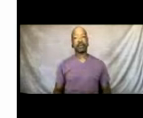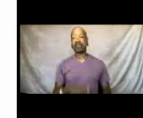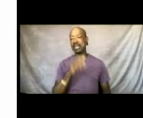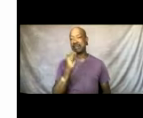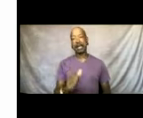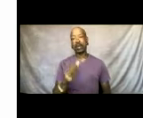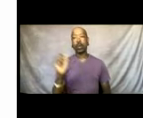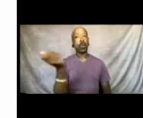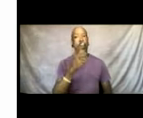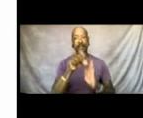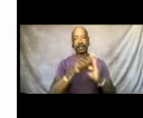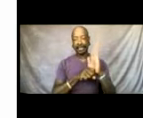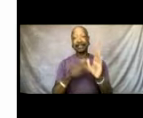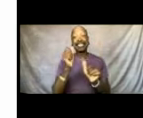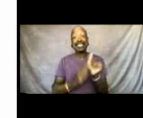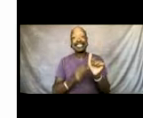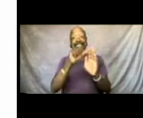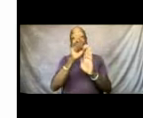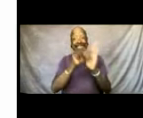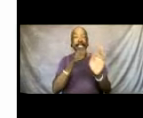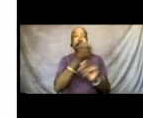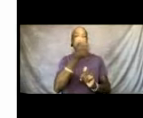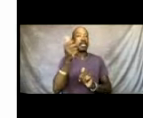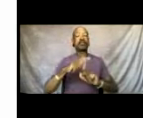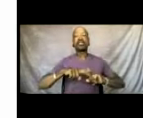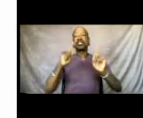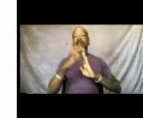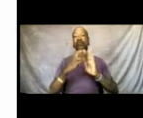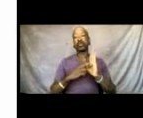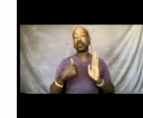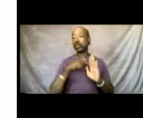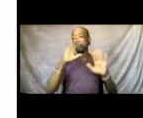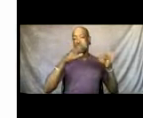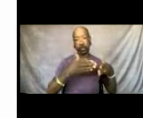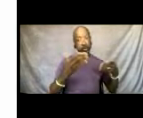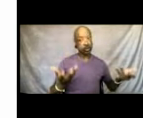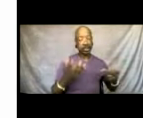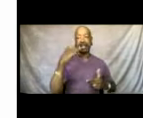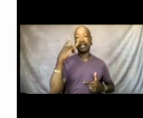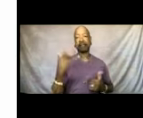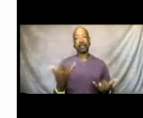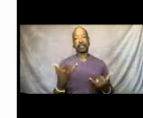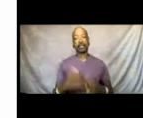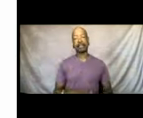are discussing to the asset limit really only apply to the Medi-Cal program and only Medi -Cal in California. Each